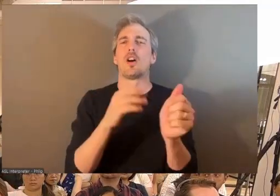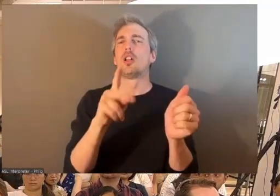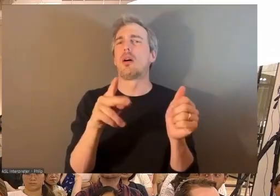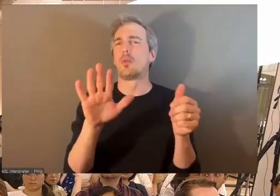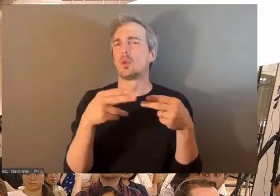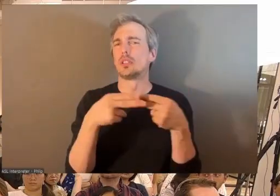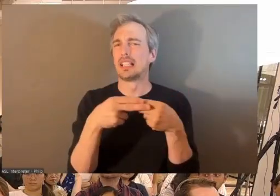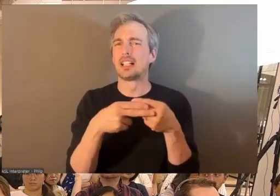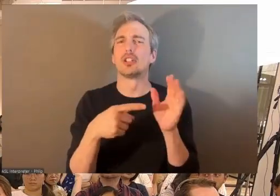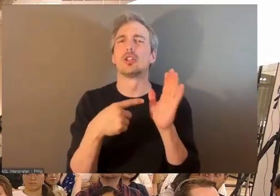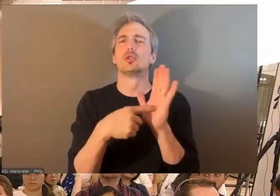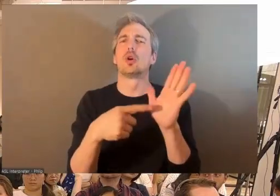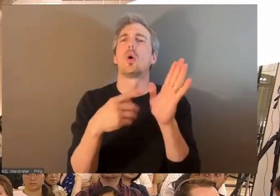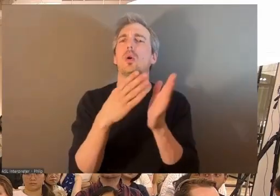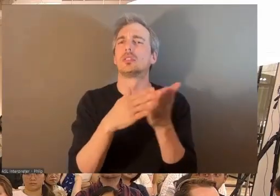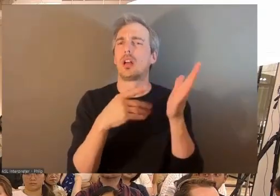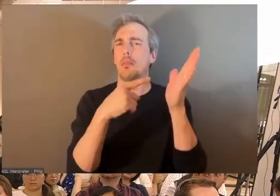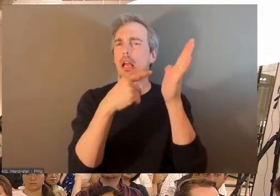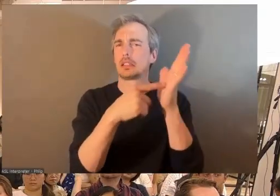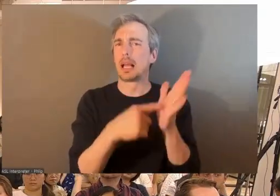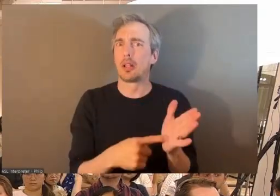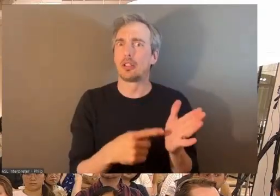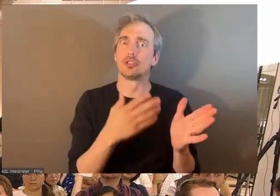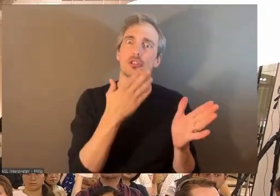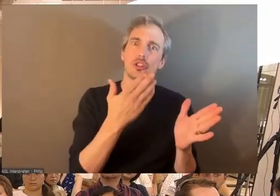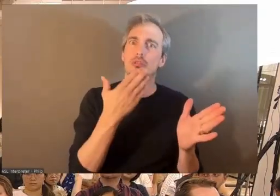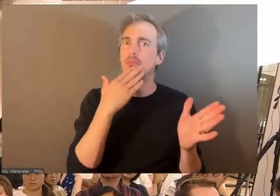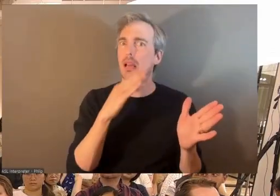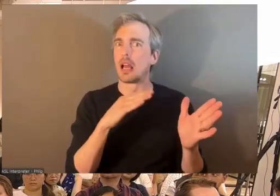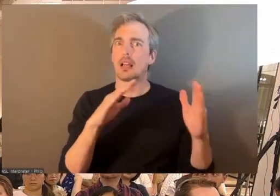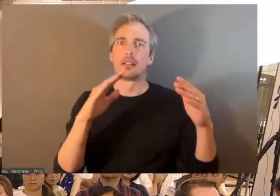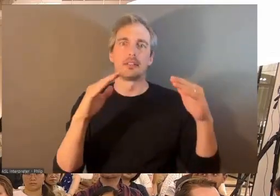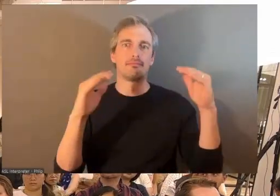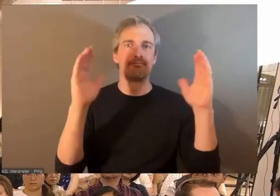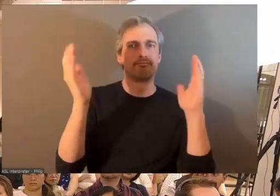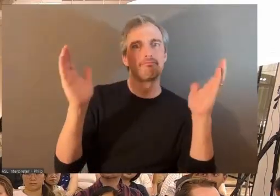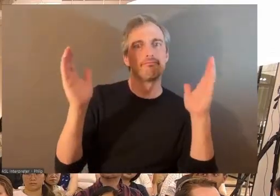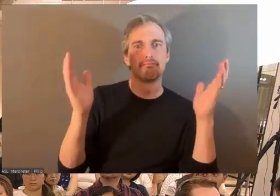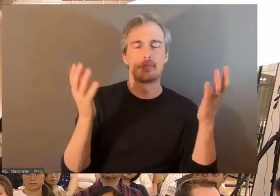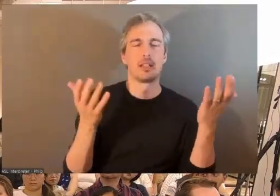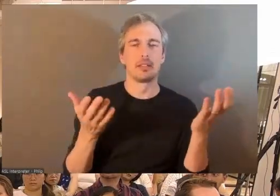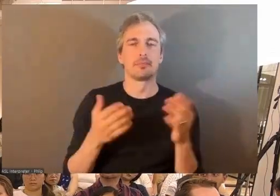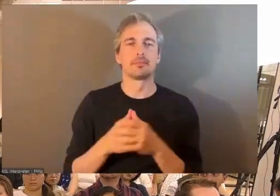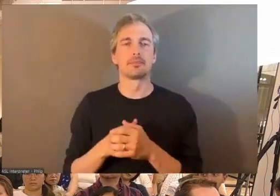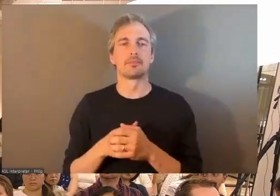As the saying goes: Tell me, and I forget. Show me, and I might remember. Involve me, and I understand.